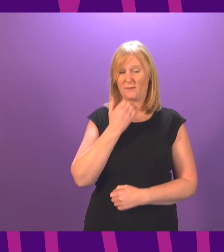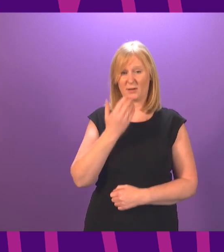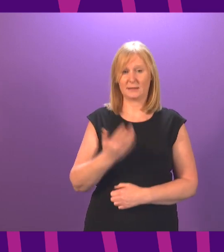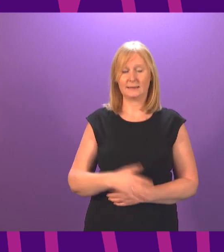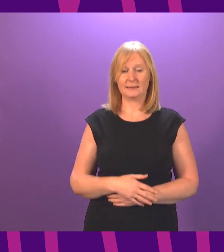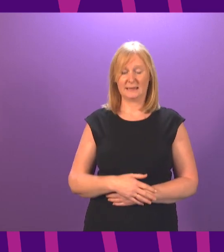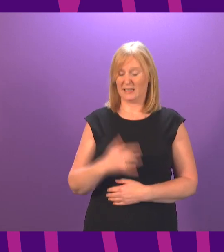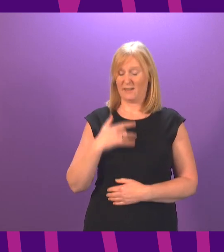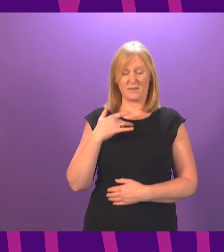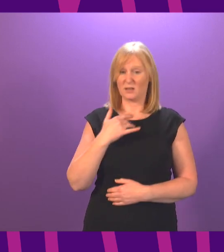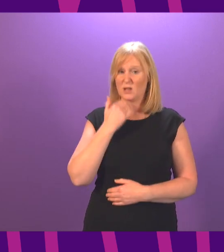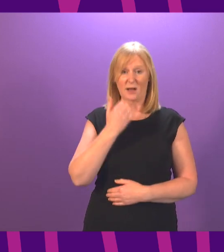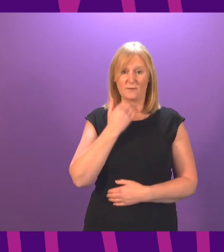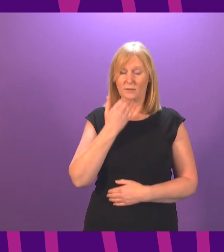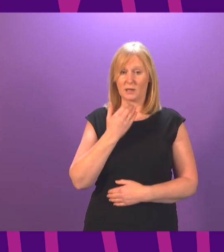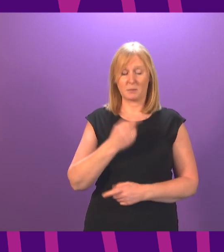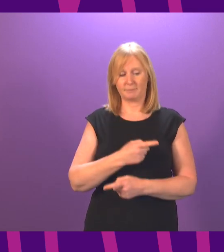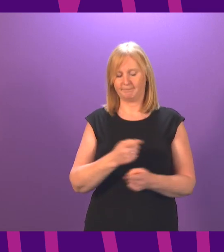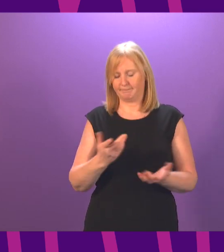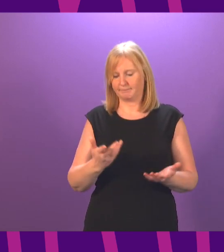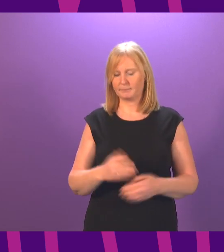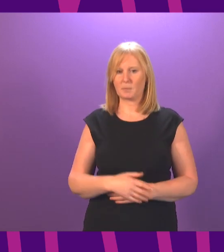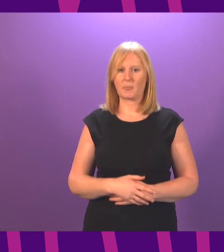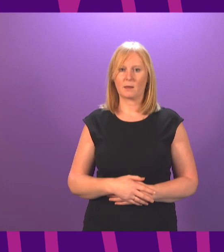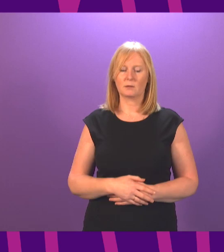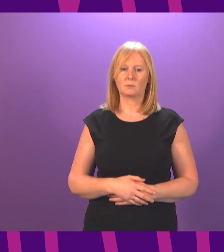would be dealing with. My view is that they would not be, but I will leave others to deal with that.